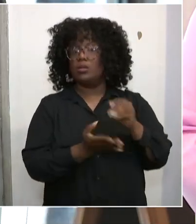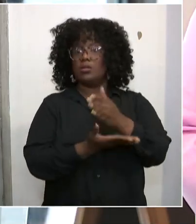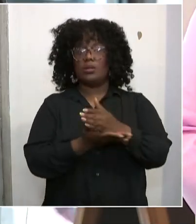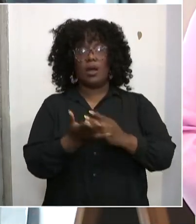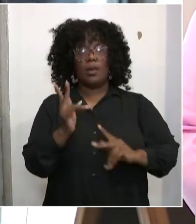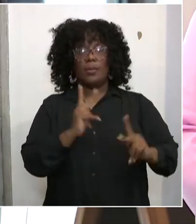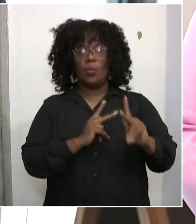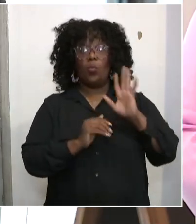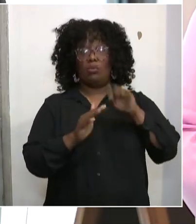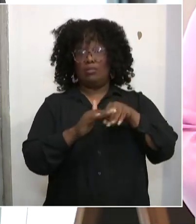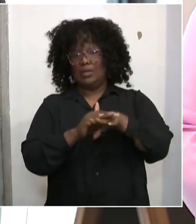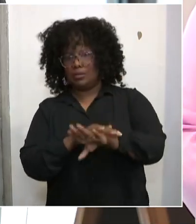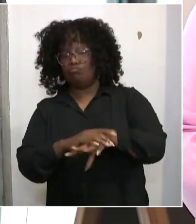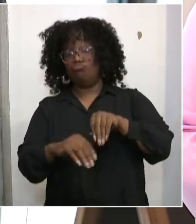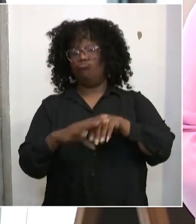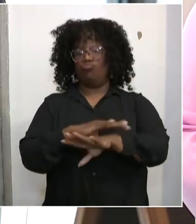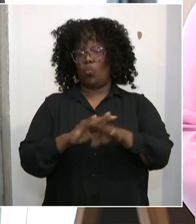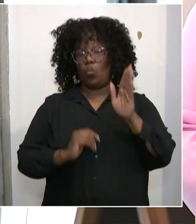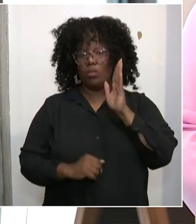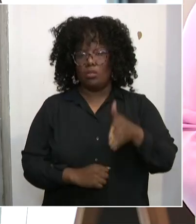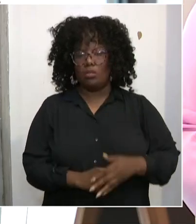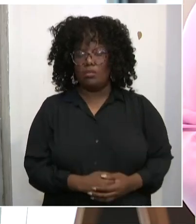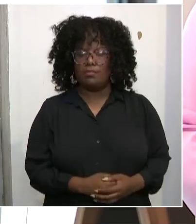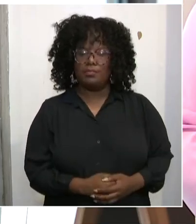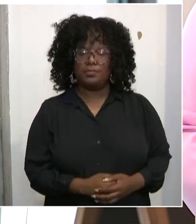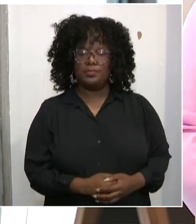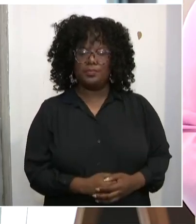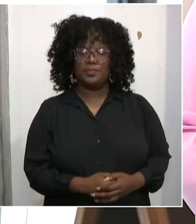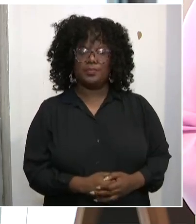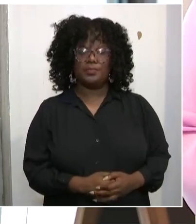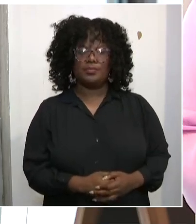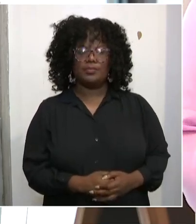the original number was between $600 to $700 million in economic impact.